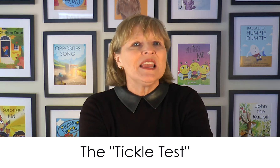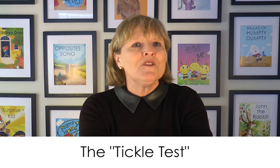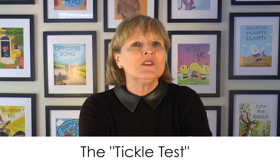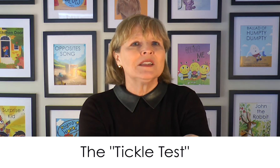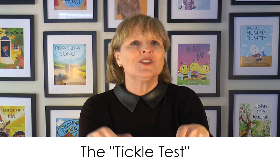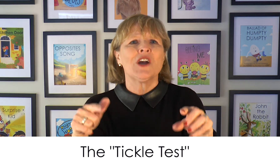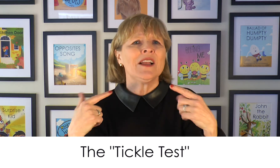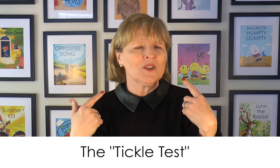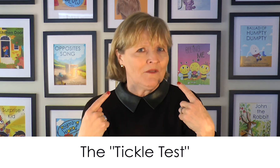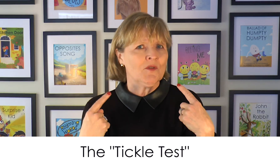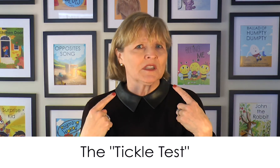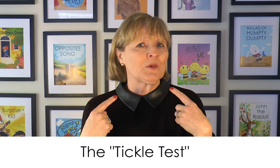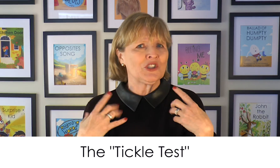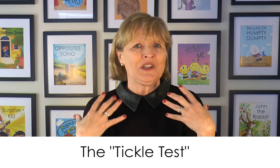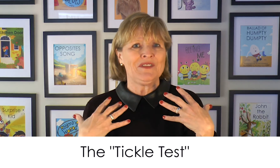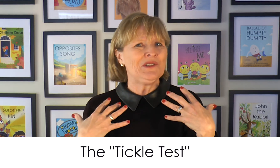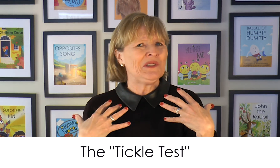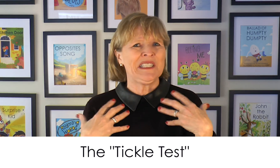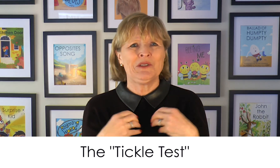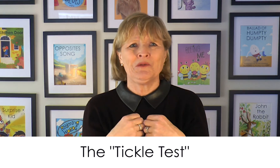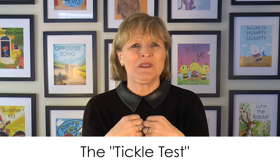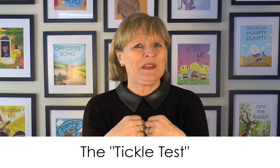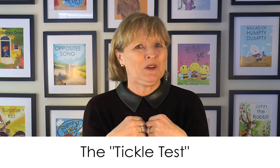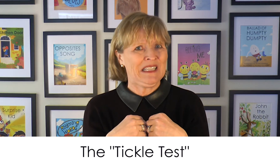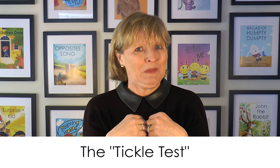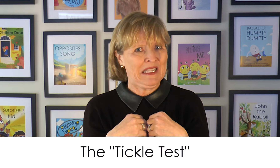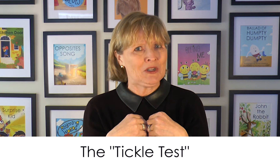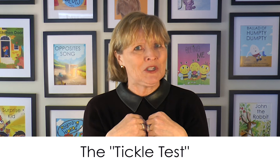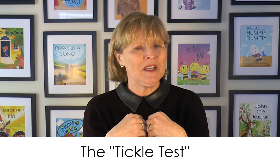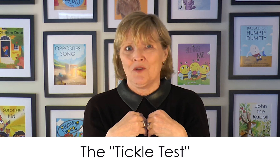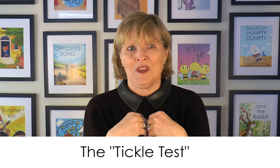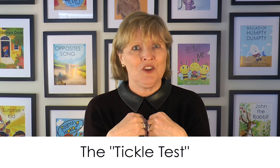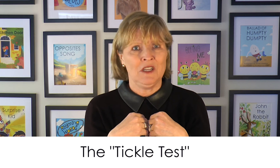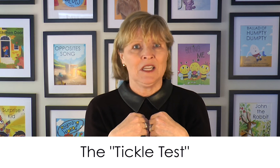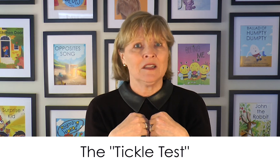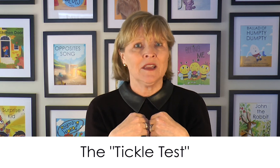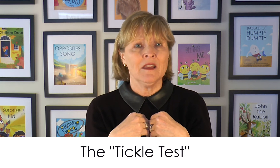But if you see the child give you an expression of, "Oh, I don't really want to be tickled, no thank you to tickling!"